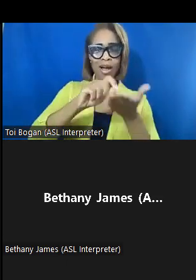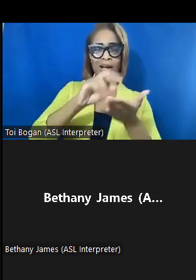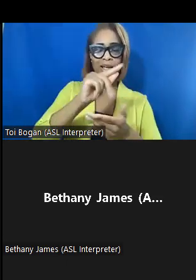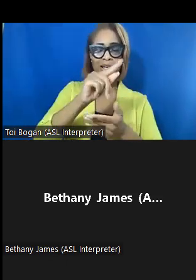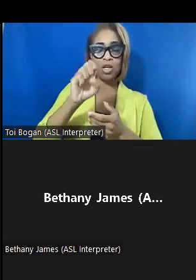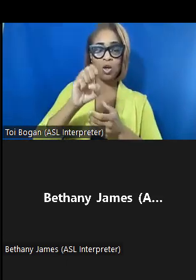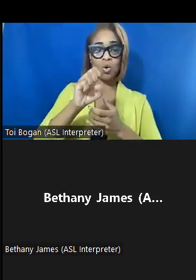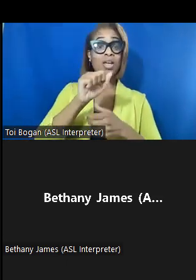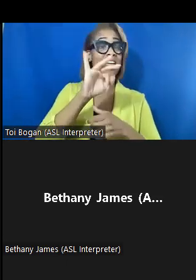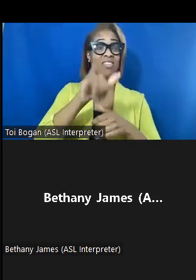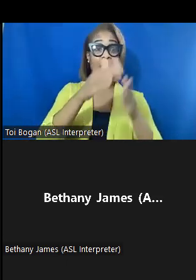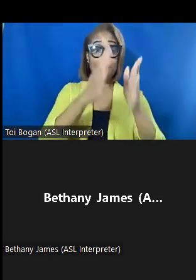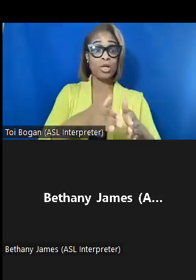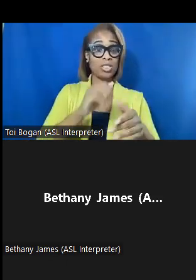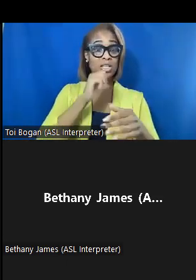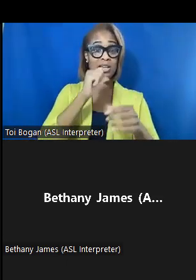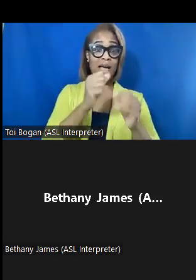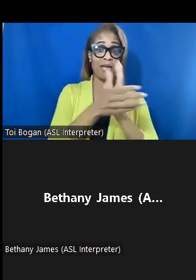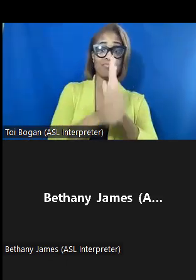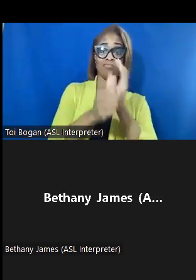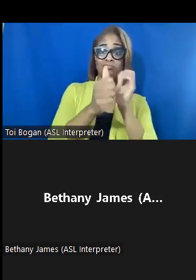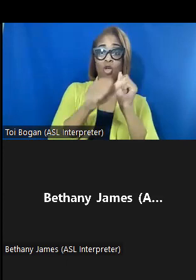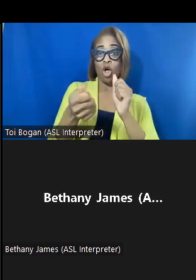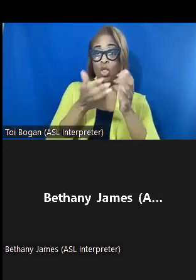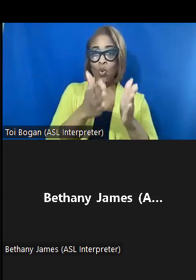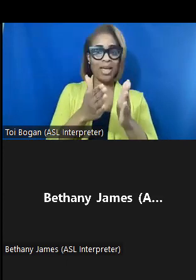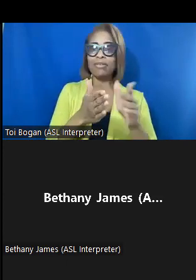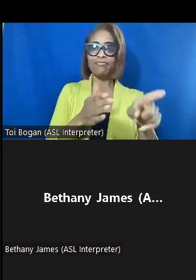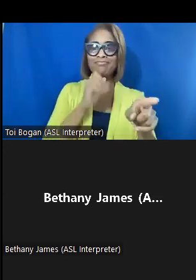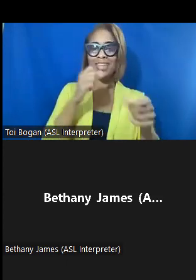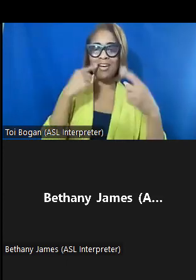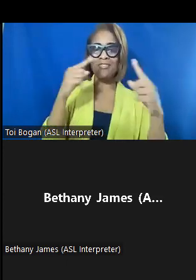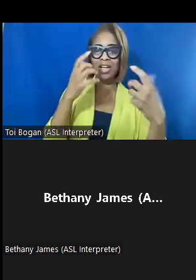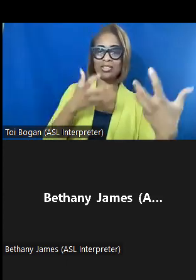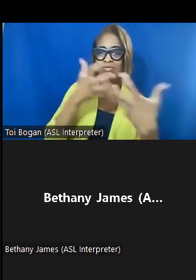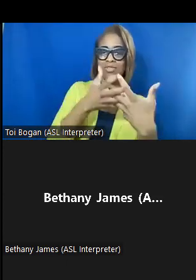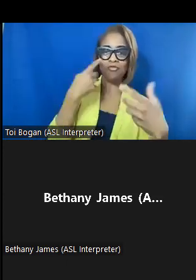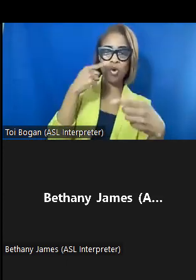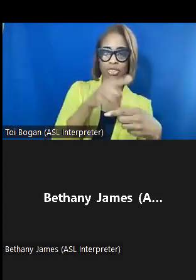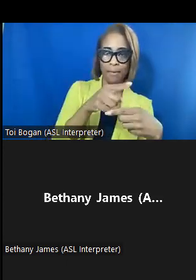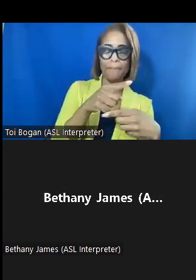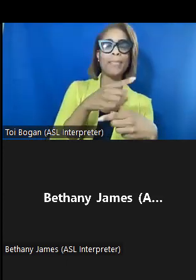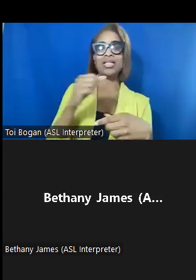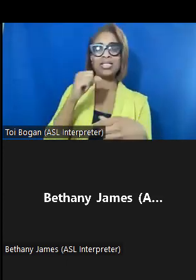proficient in those other avenues, then that would not be effective, and it wouldn't be reasonable to provide an alternative accommodation.